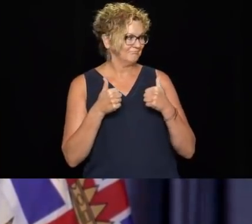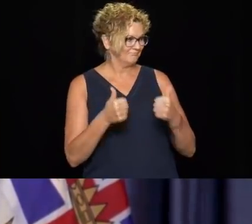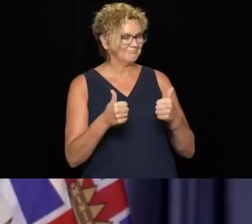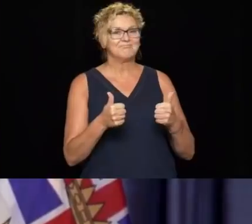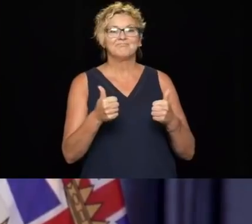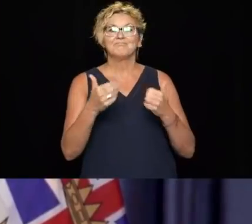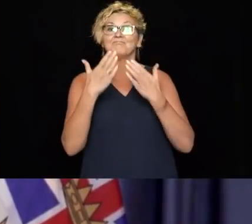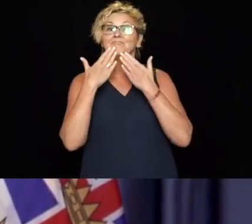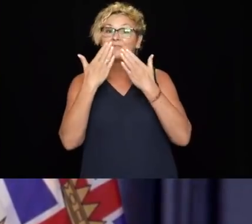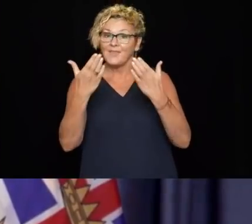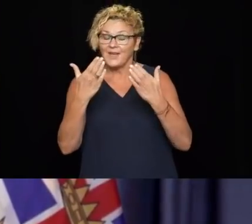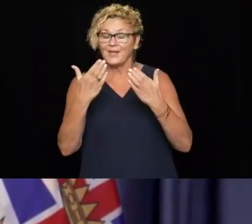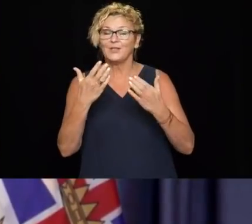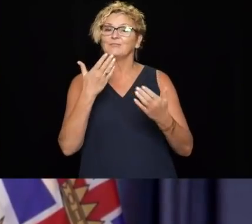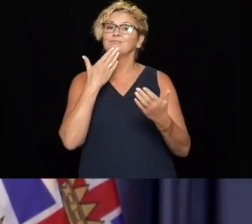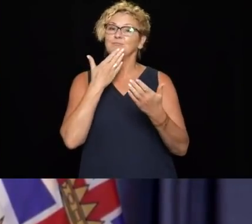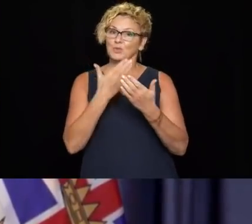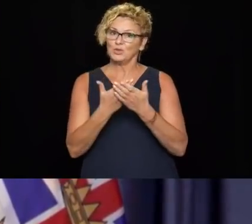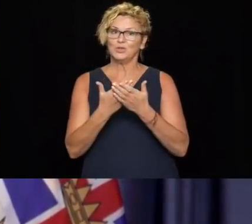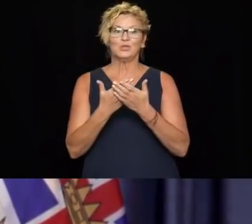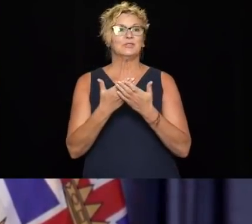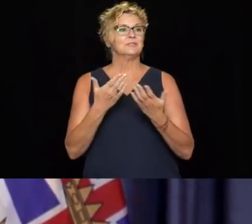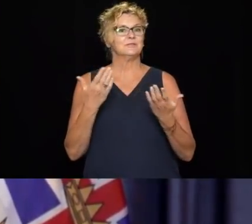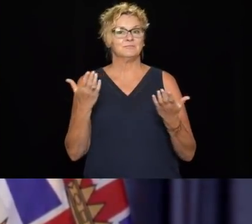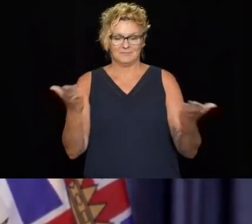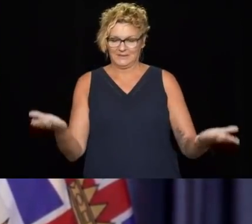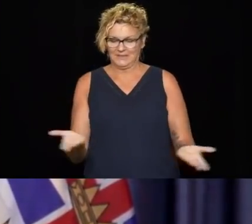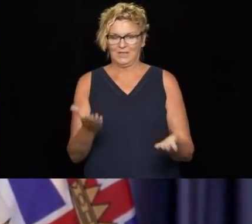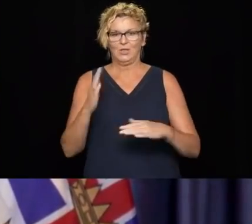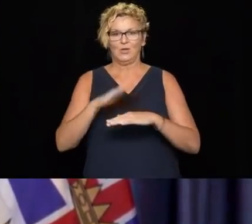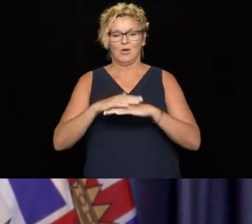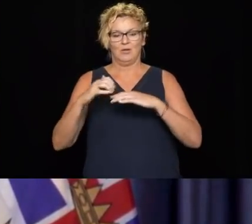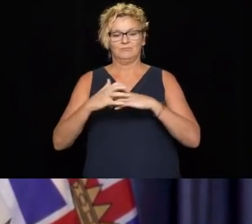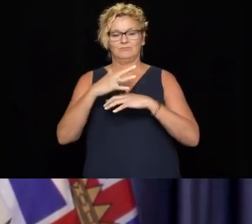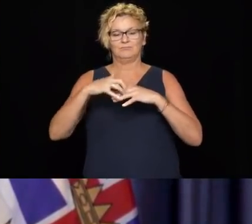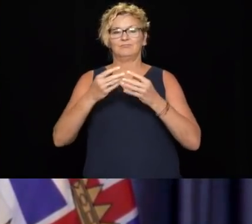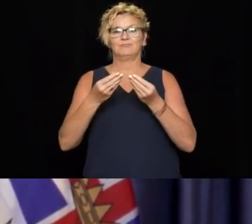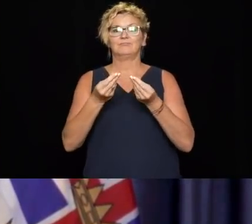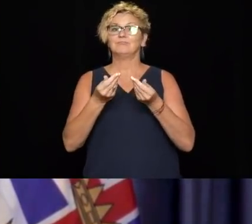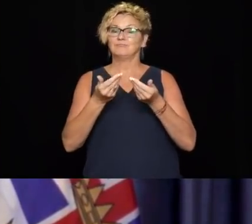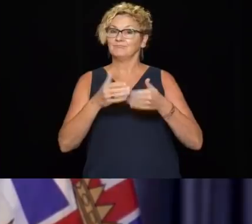Good to go? Great,